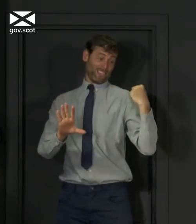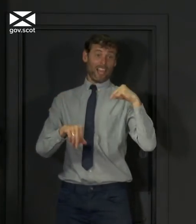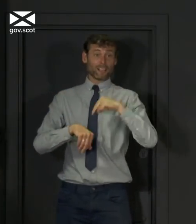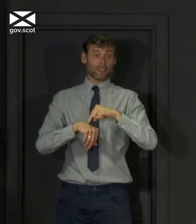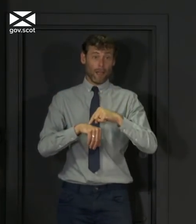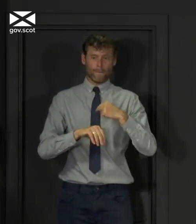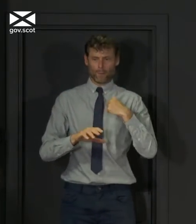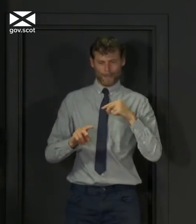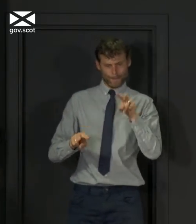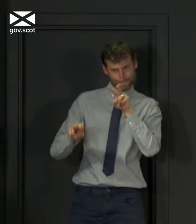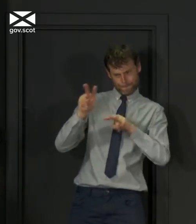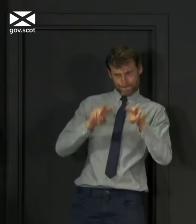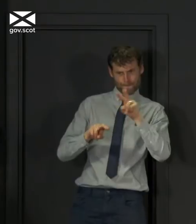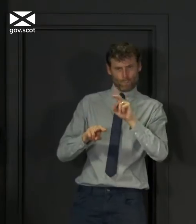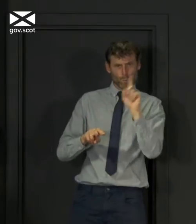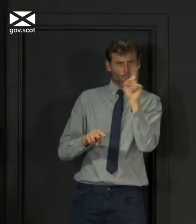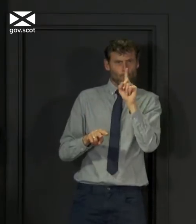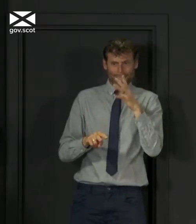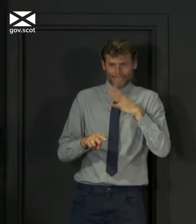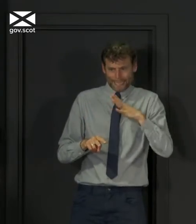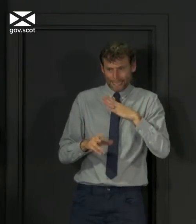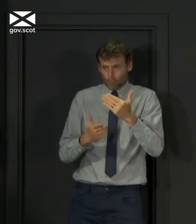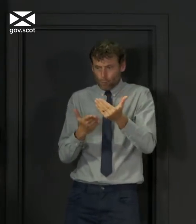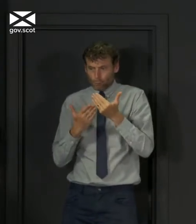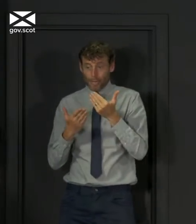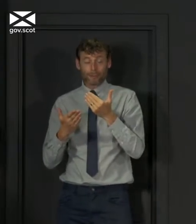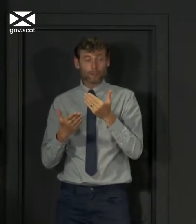that the risk - it's an example where the risk starts to recede, so we all start to